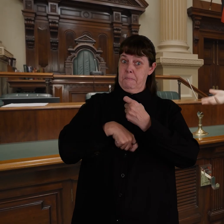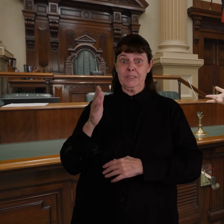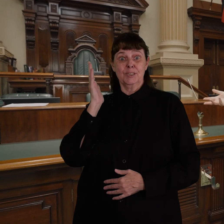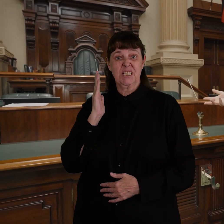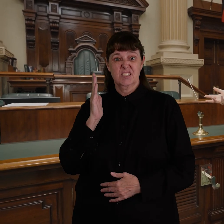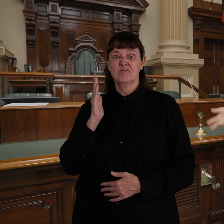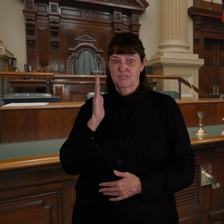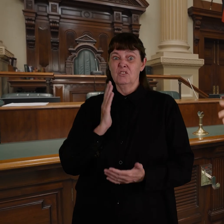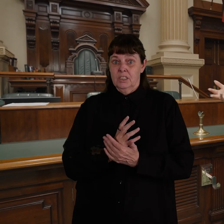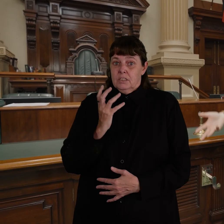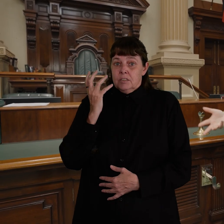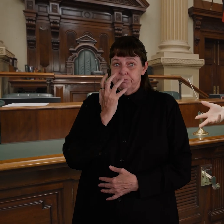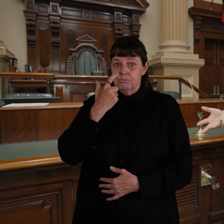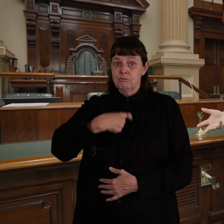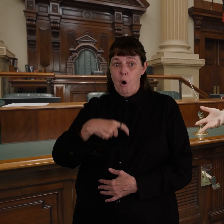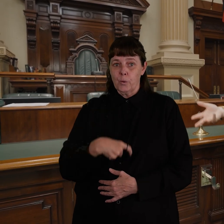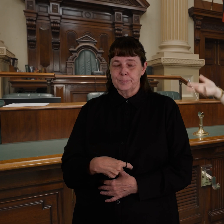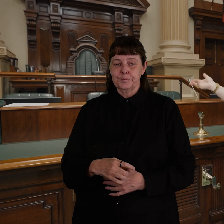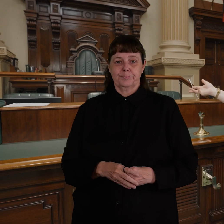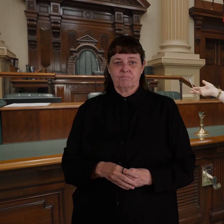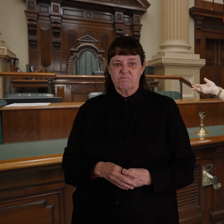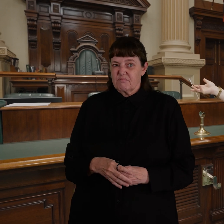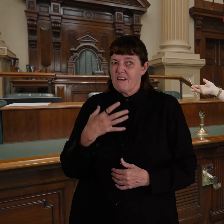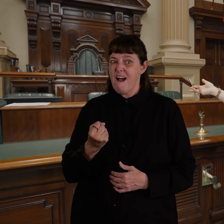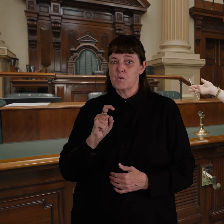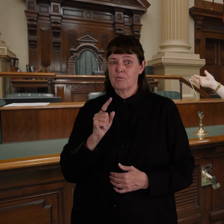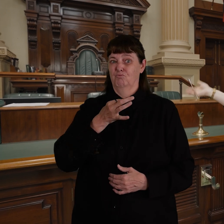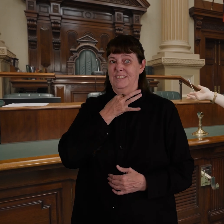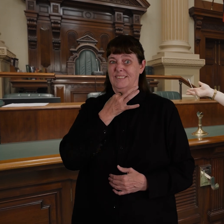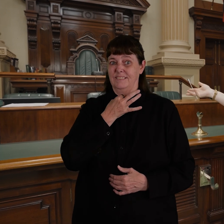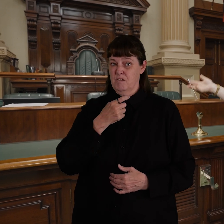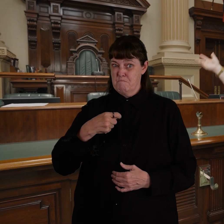There was a risk that the members had swords and didn't like being told off or kicked out,